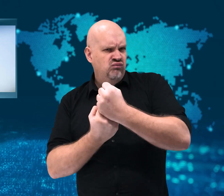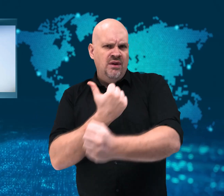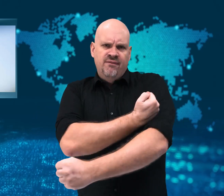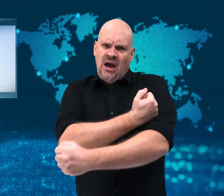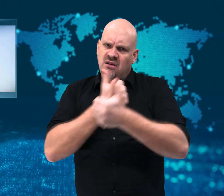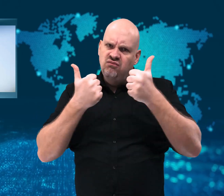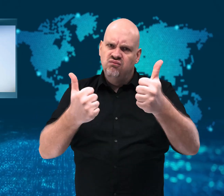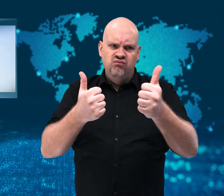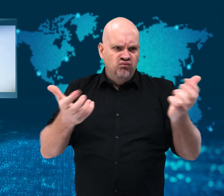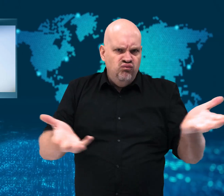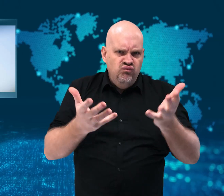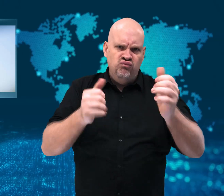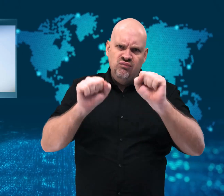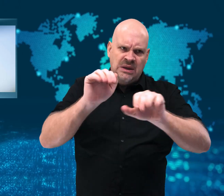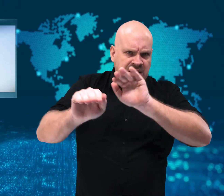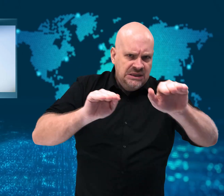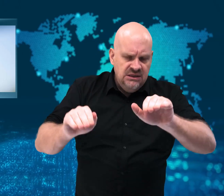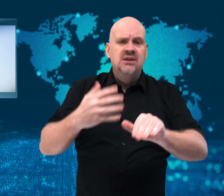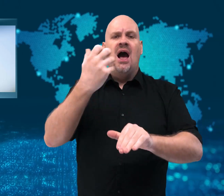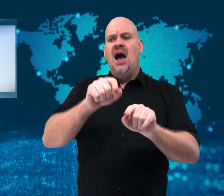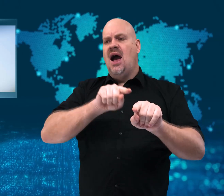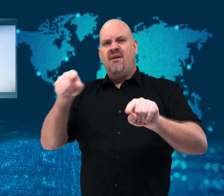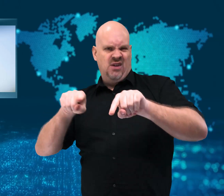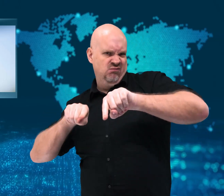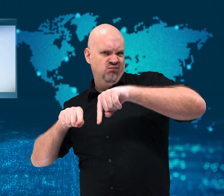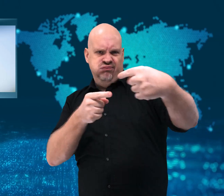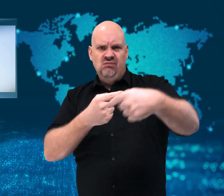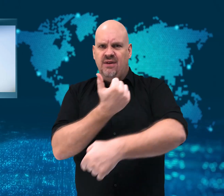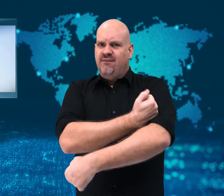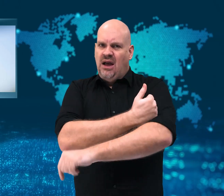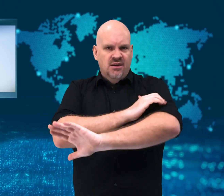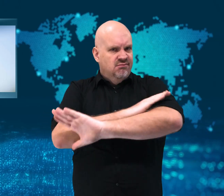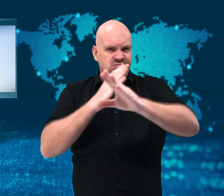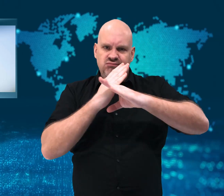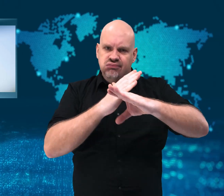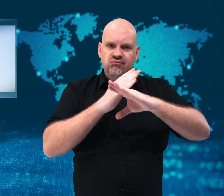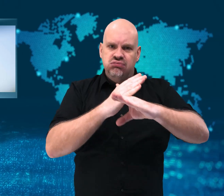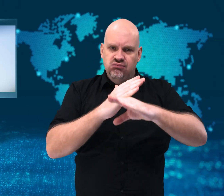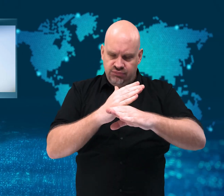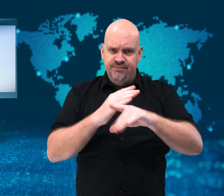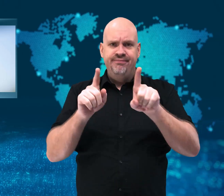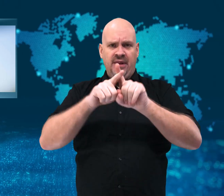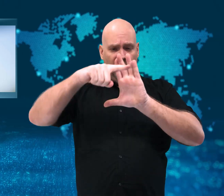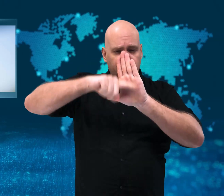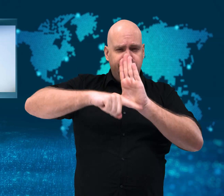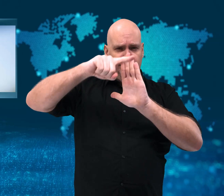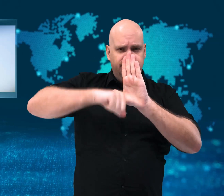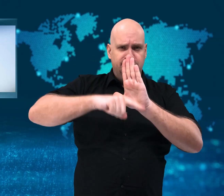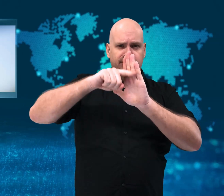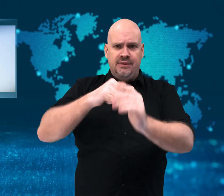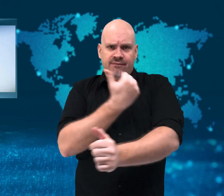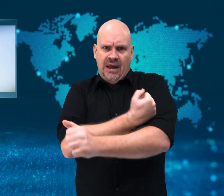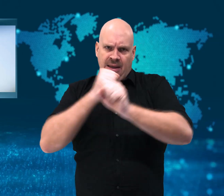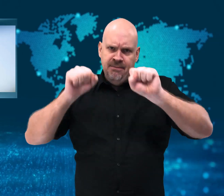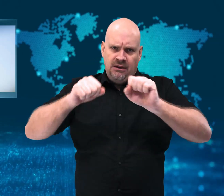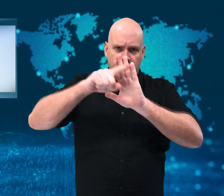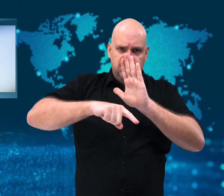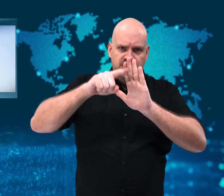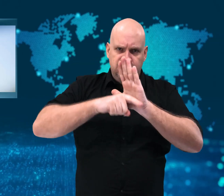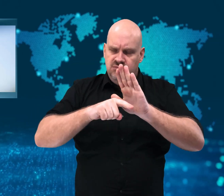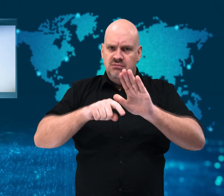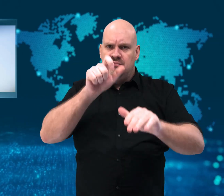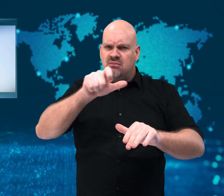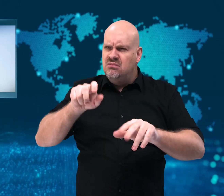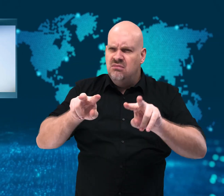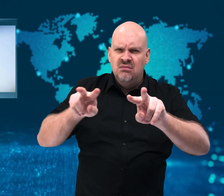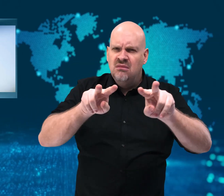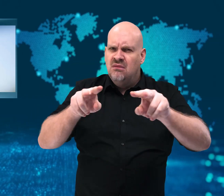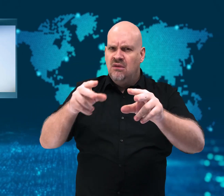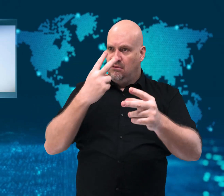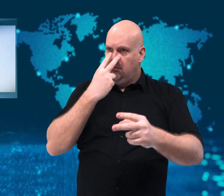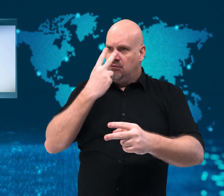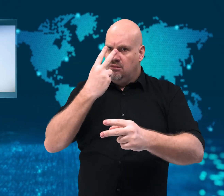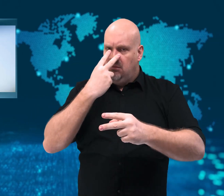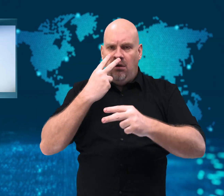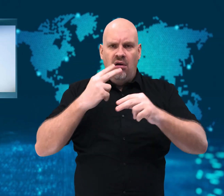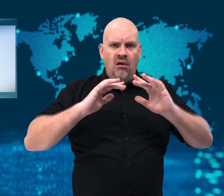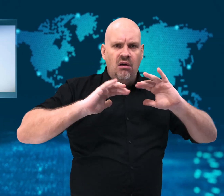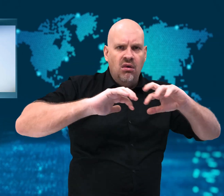People heard of support or resistance to vaccines and vaccine